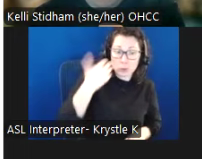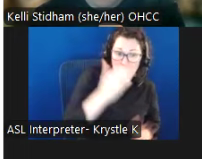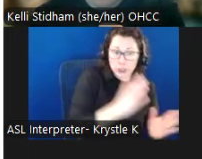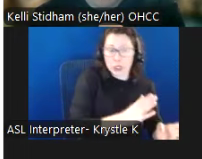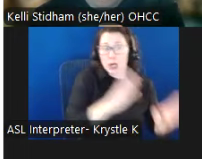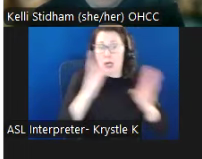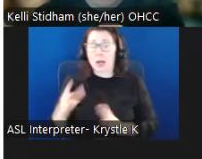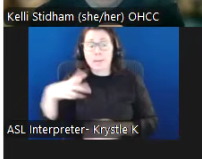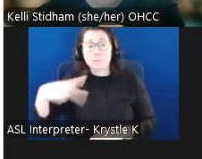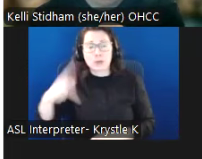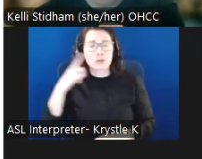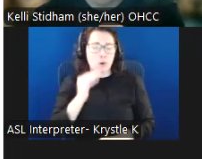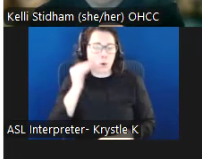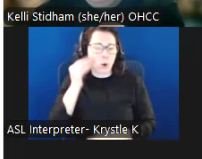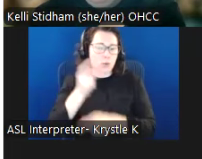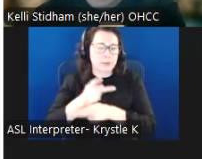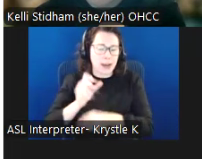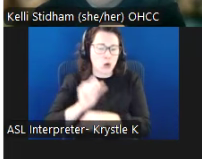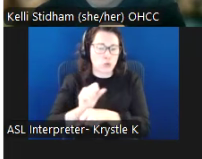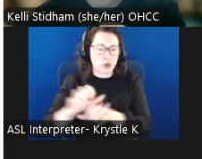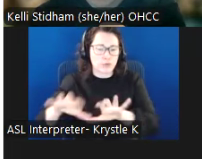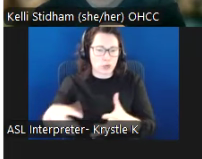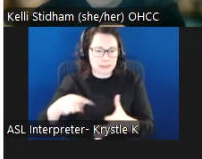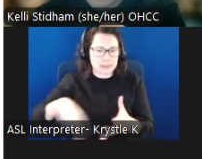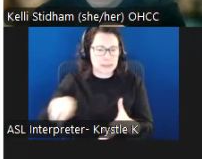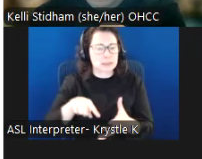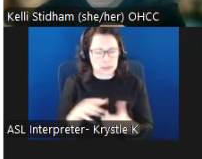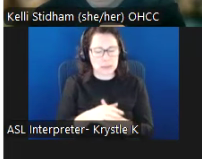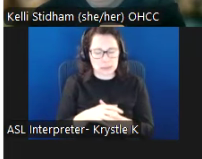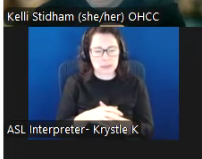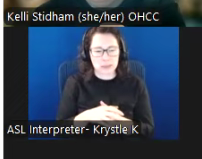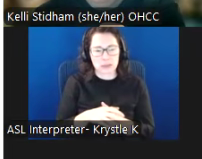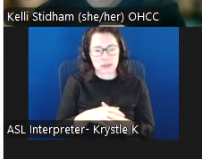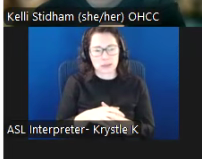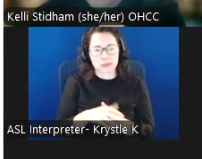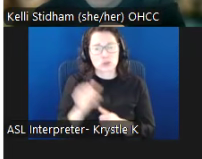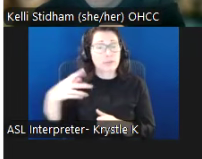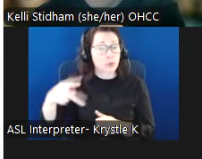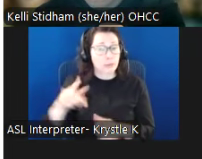one for the home care workforce. And so